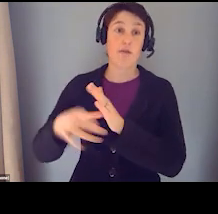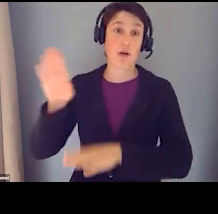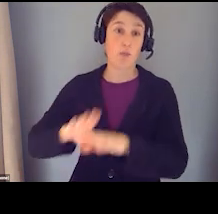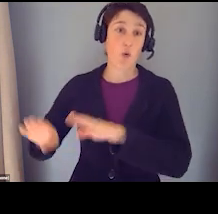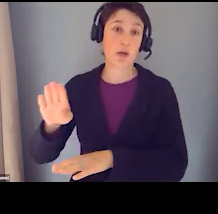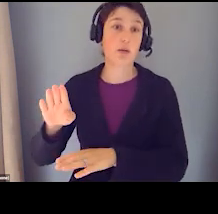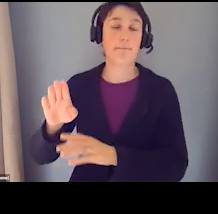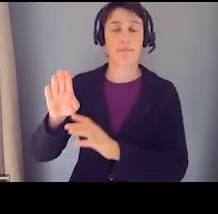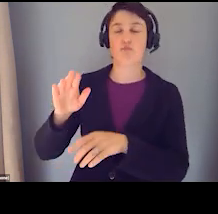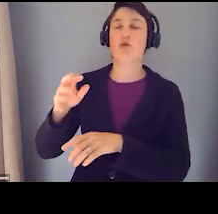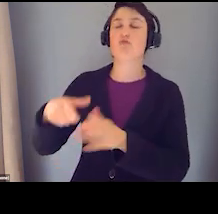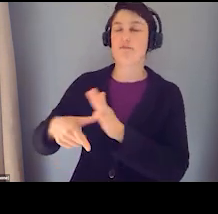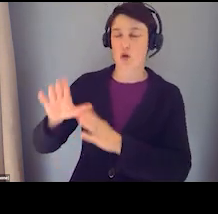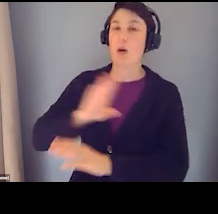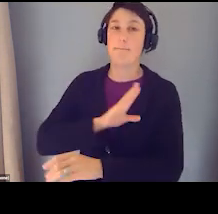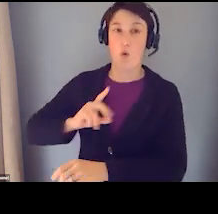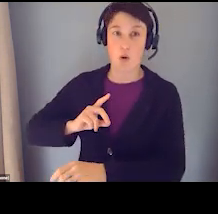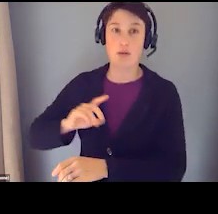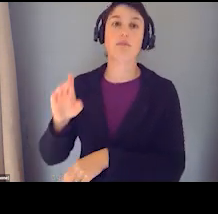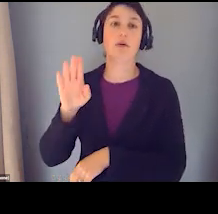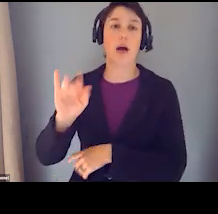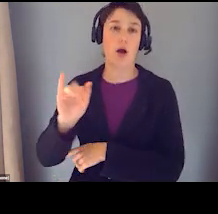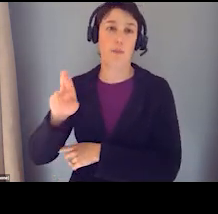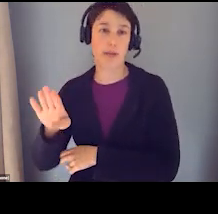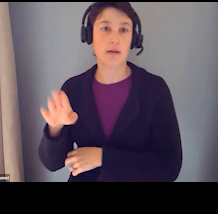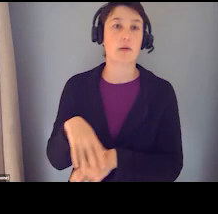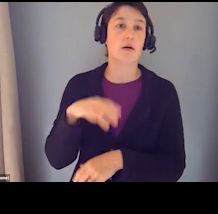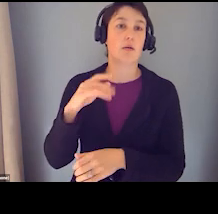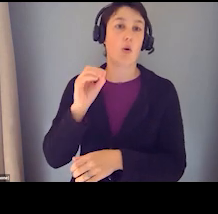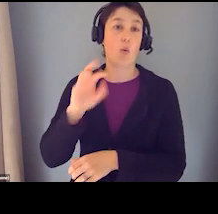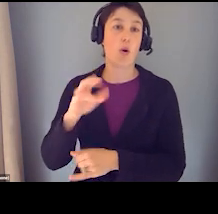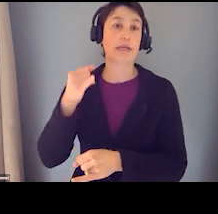or the Institutional Animal Care and Use Committee, which are animal certifications,